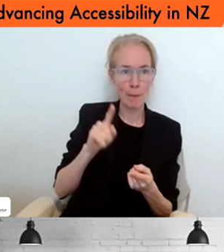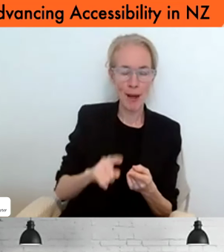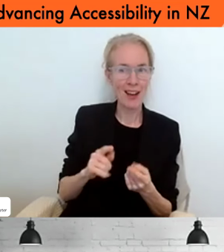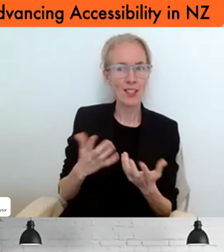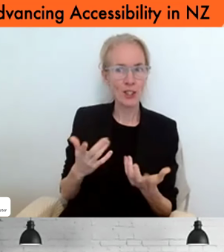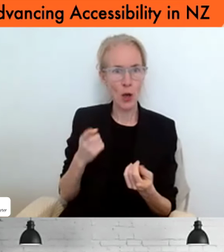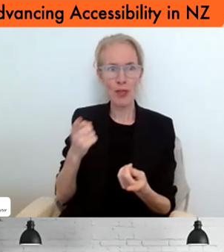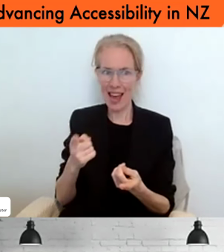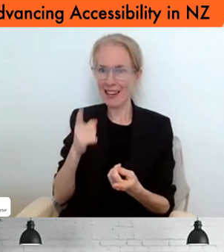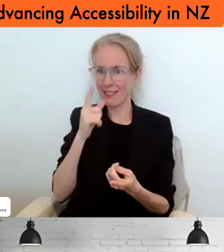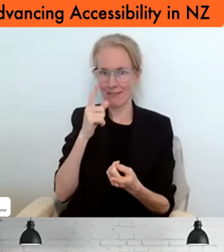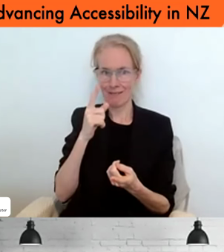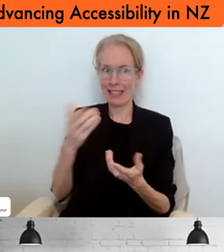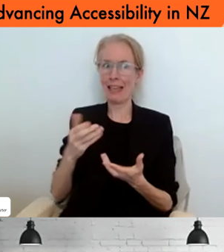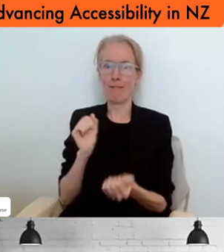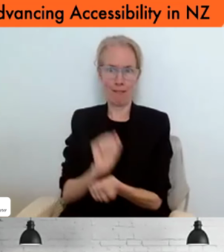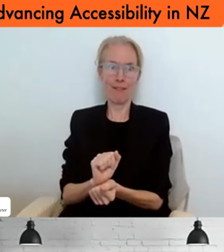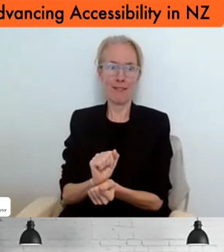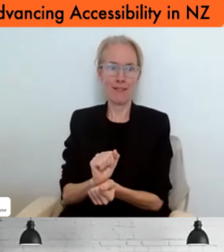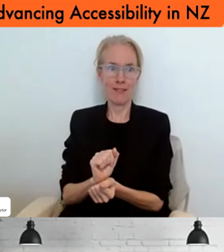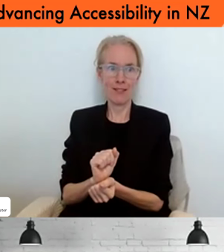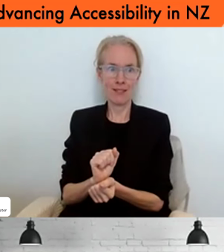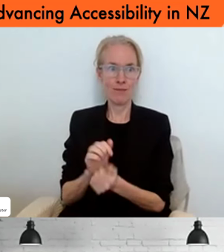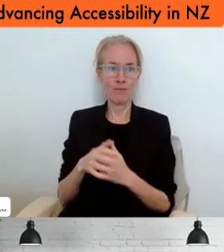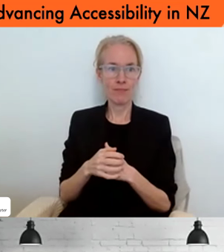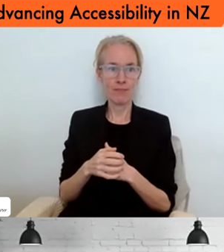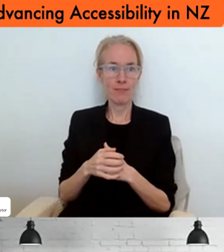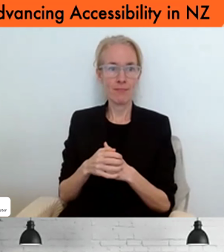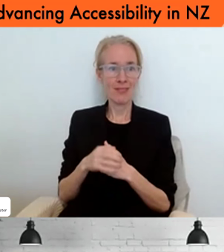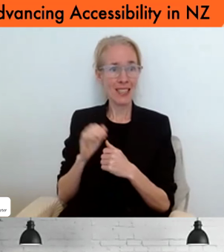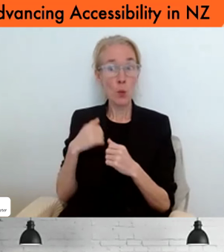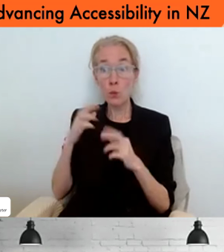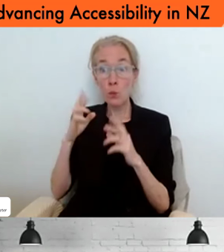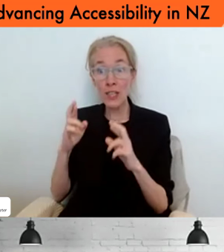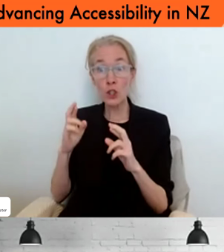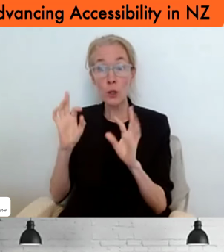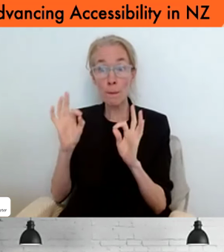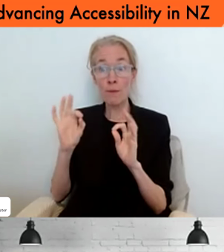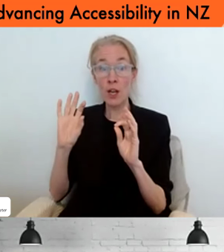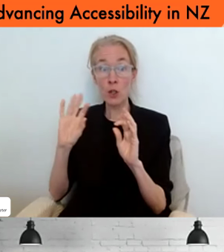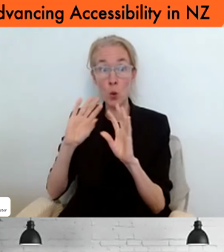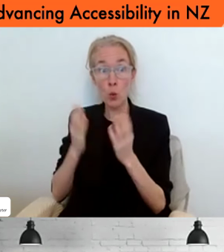we'd like to be across everything, sometimes it's not always easy